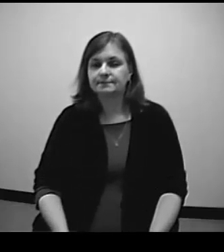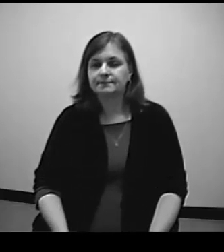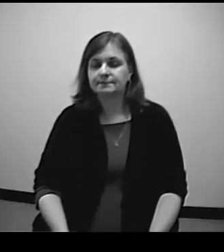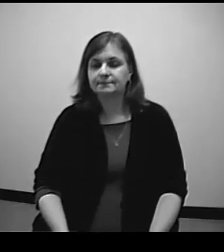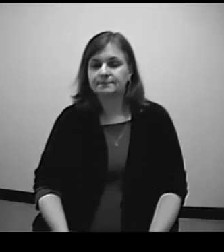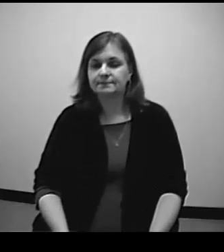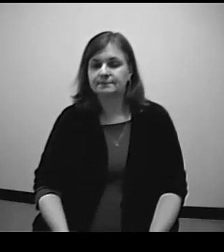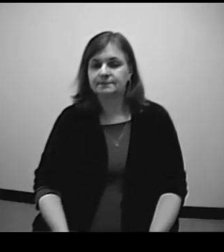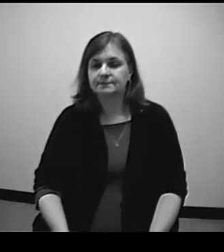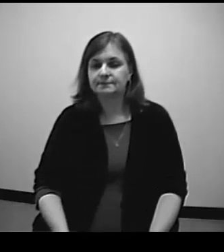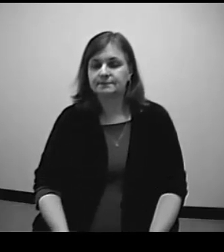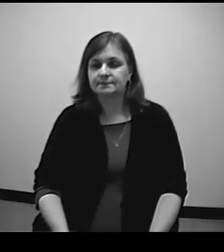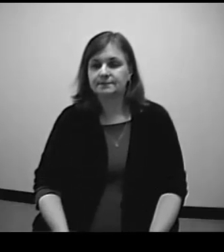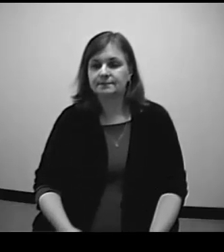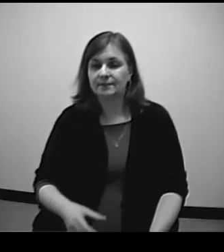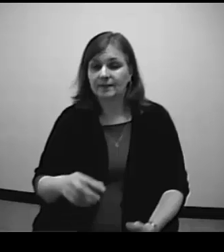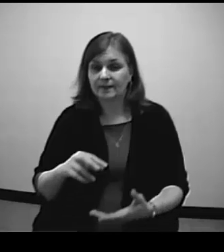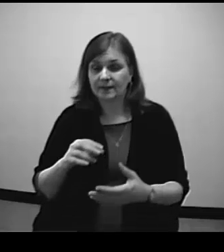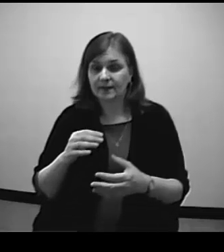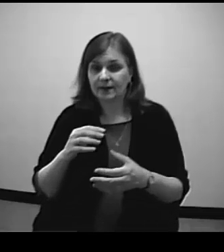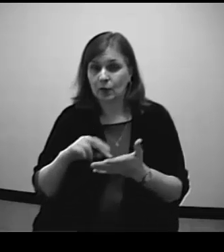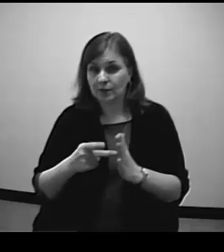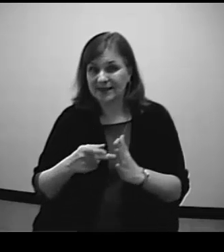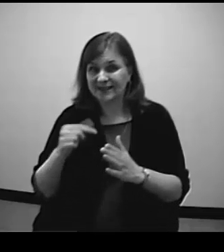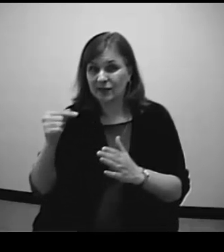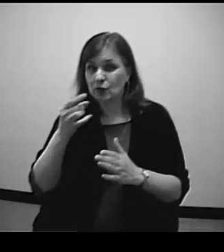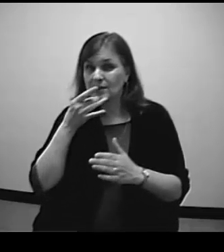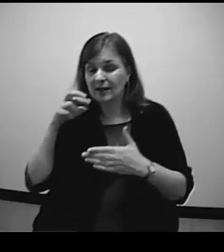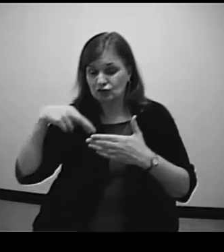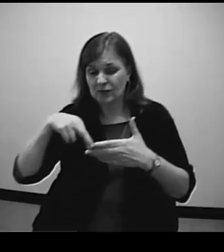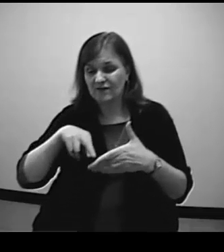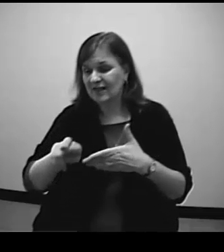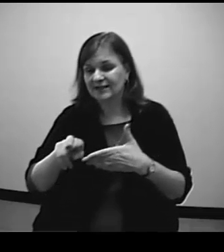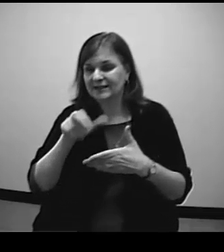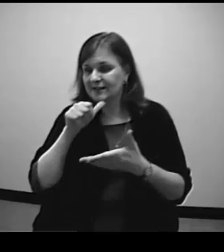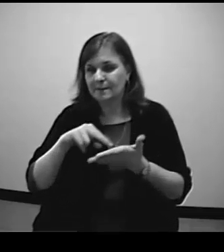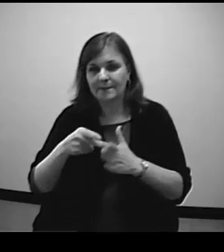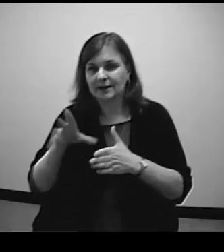if you were reflecting the light you cannot use its energy